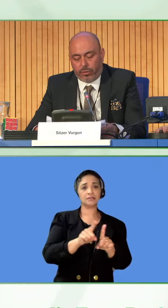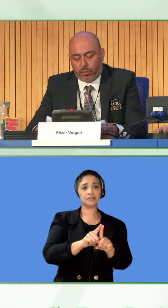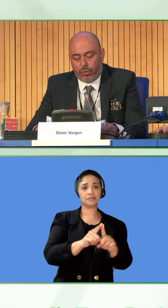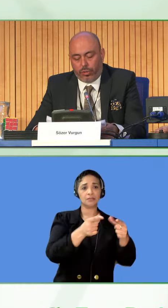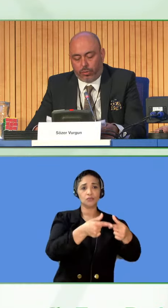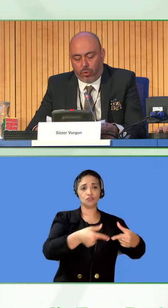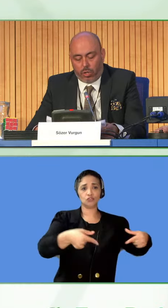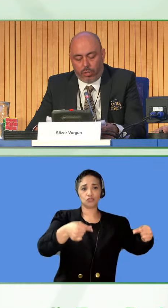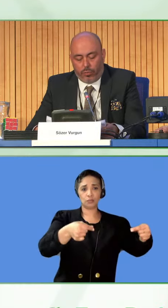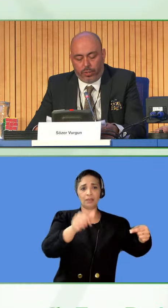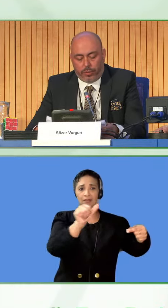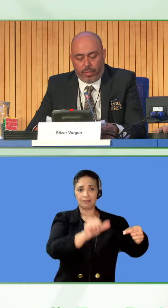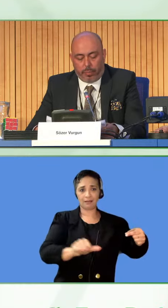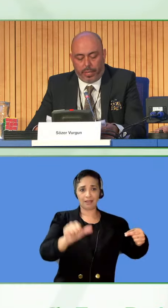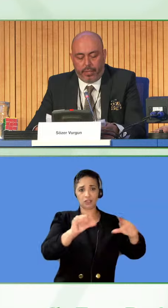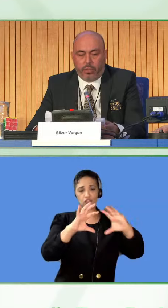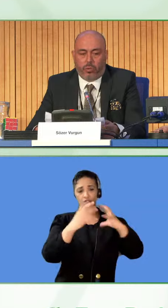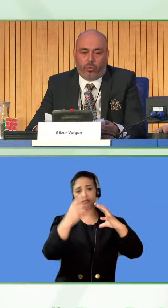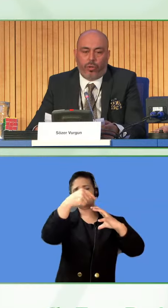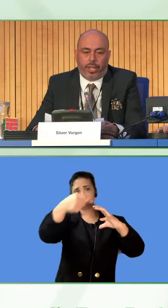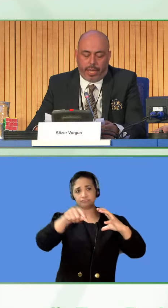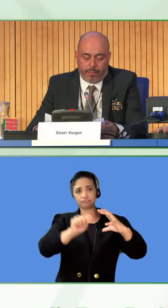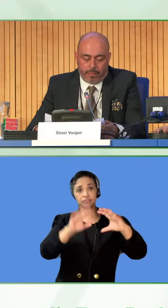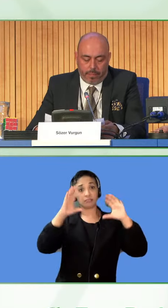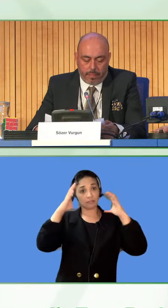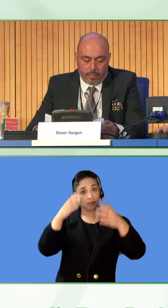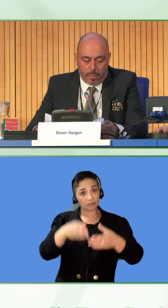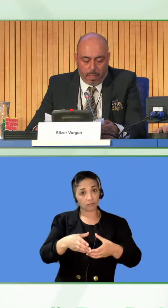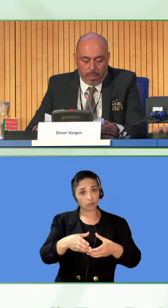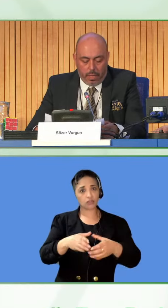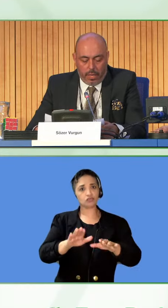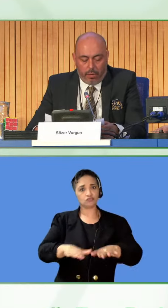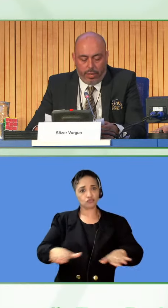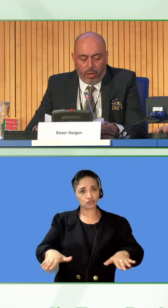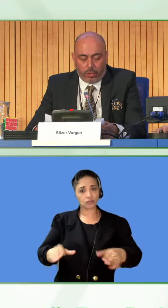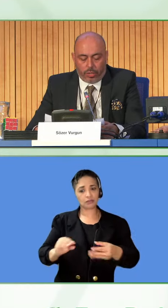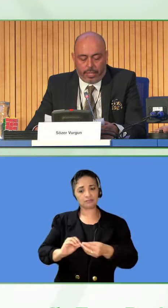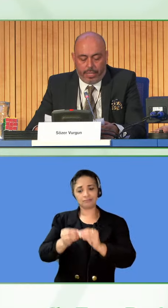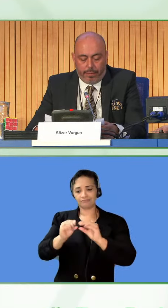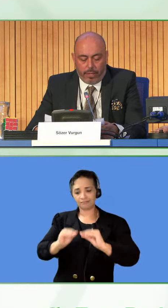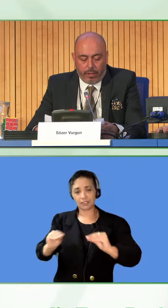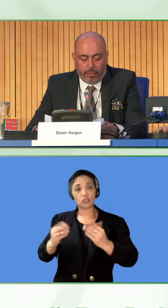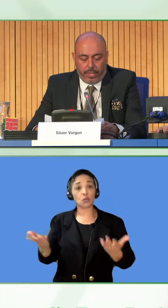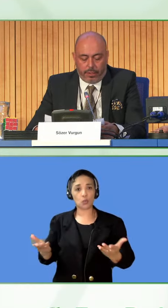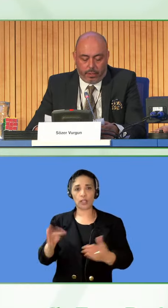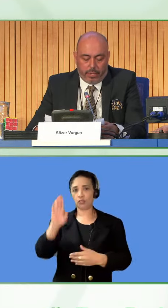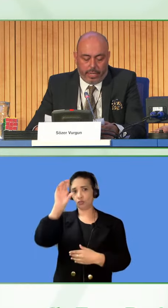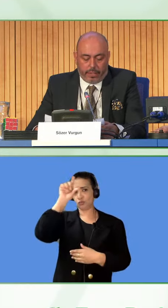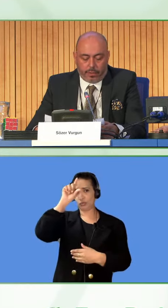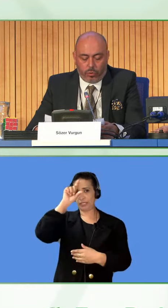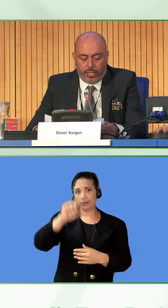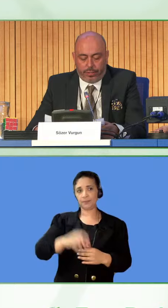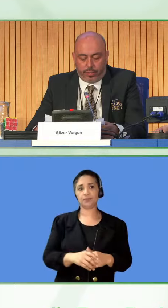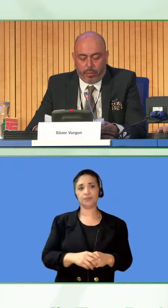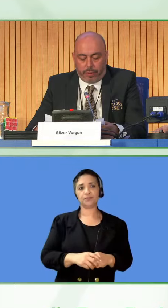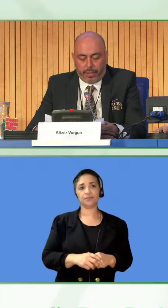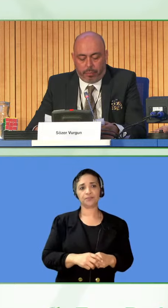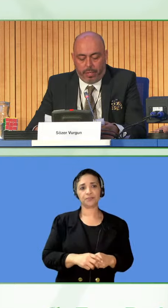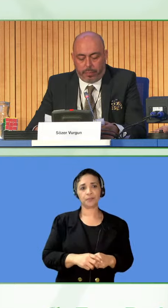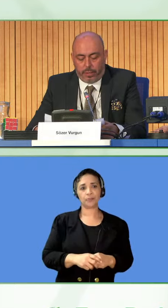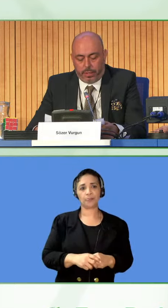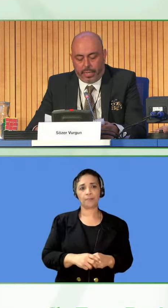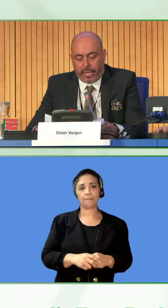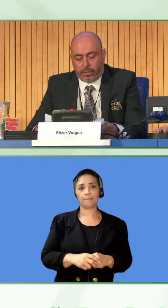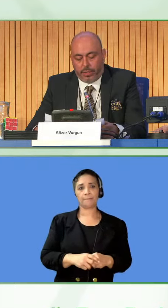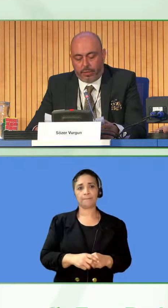with Turkey, we also gave a chance to visually impaired people in countries.